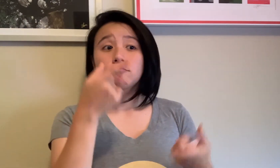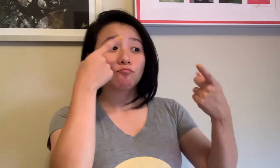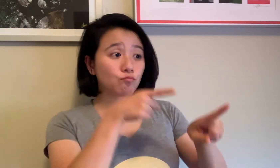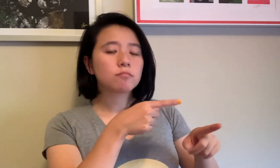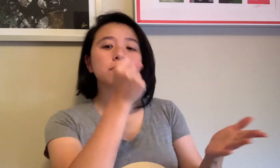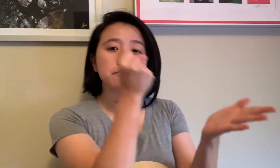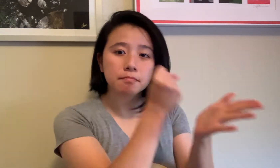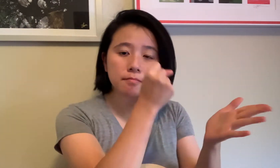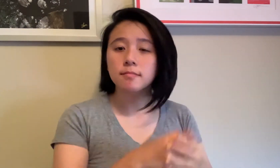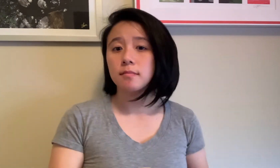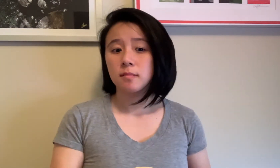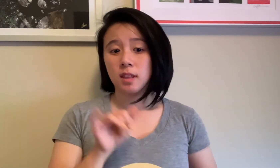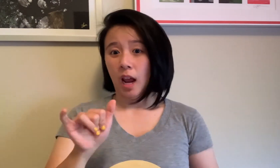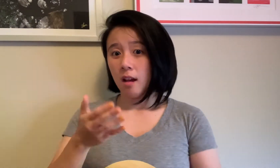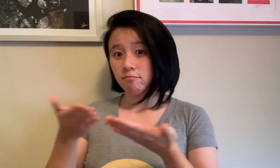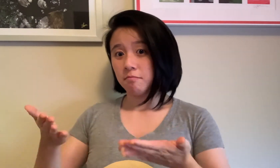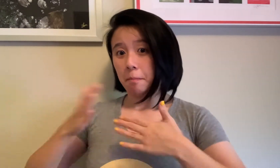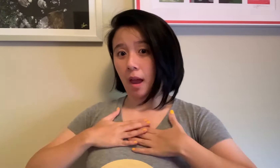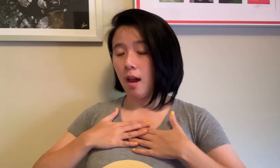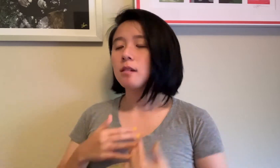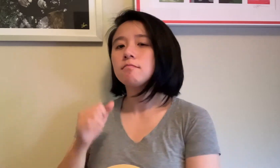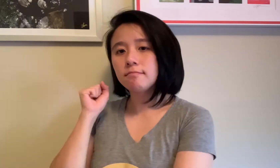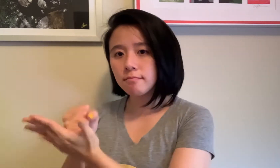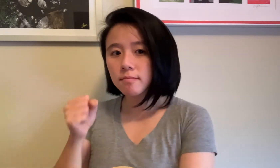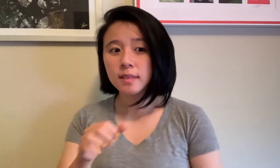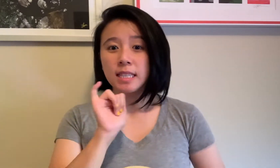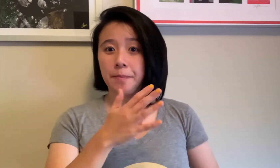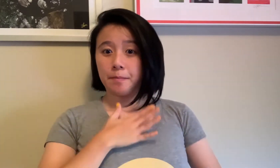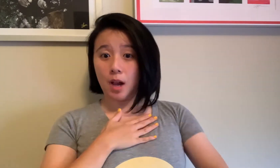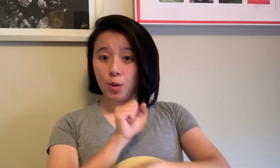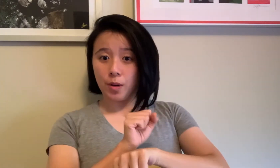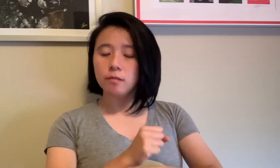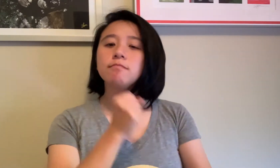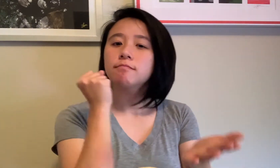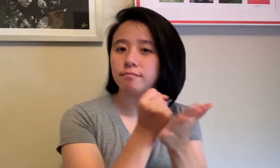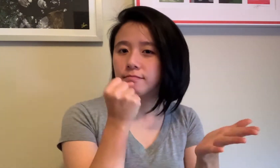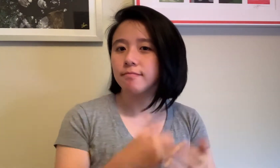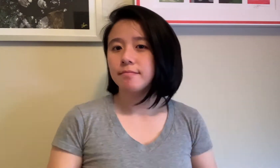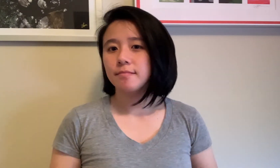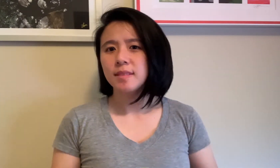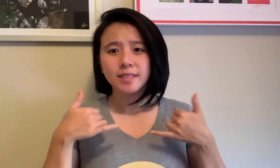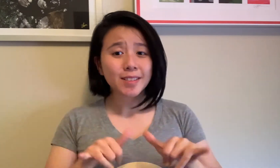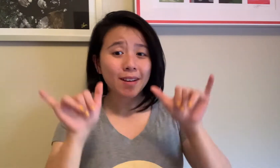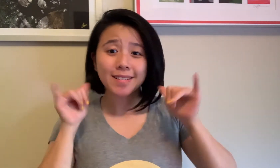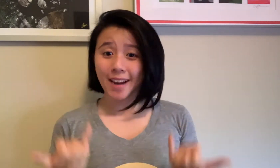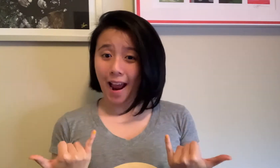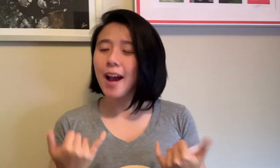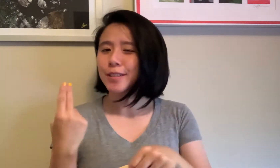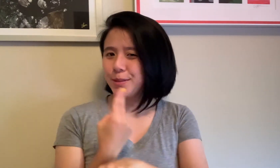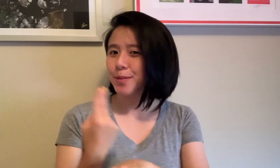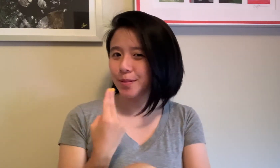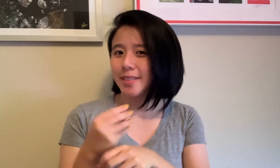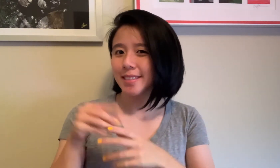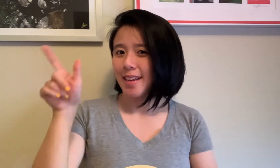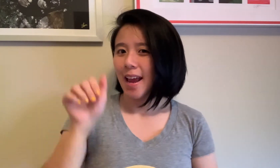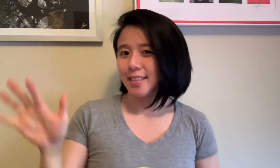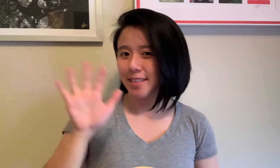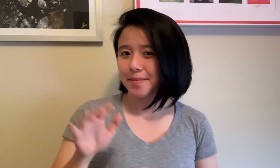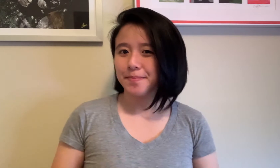When formal agreements happen, I use the chop. When I want to identify my things, I use the chop. When I want to show my artworks, I use the chop. The chop is still used in Asia.